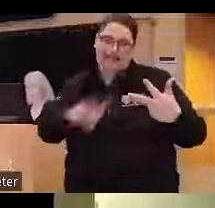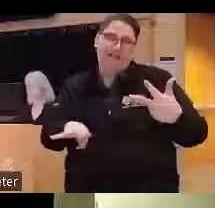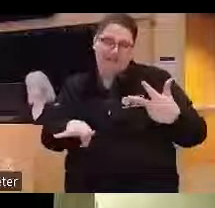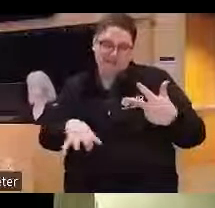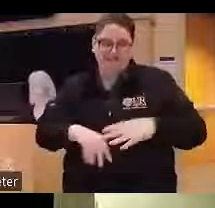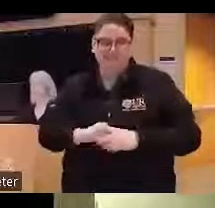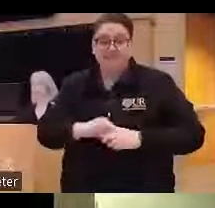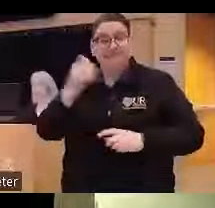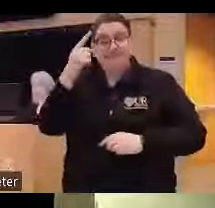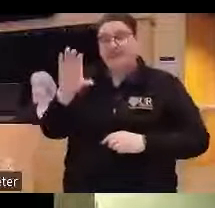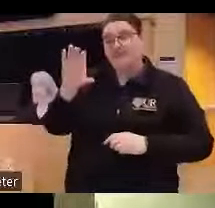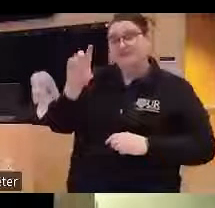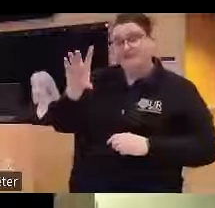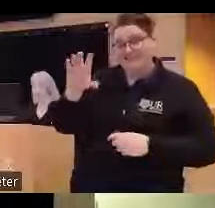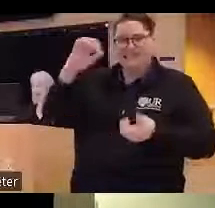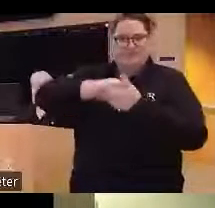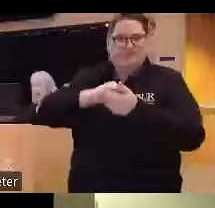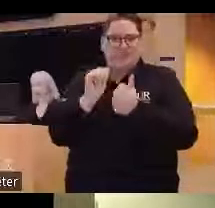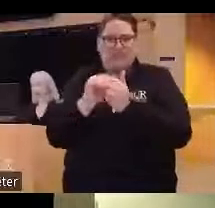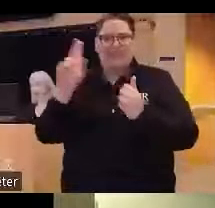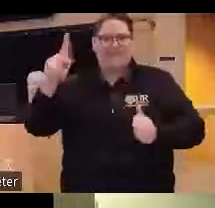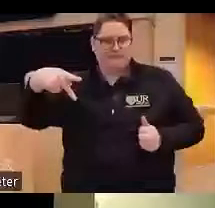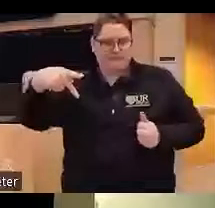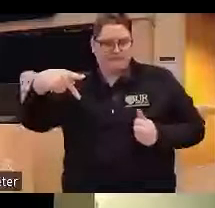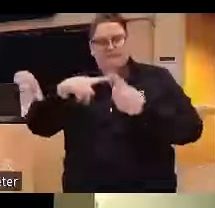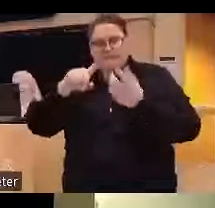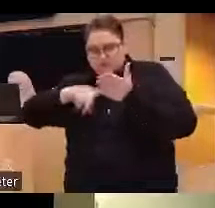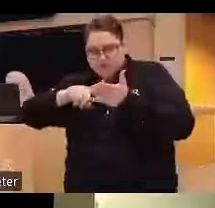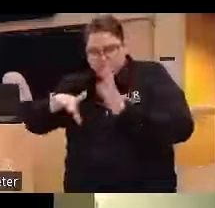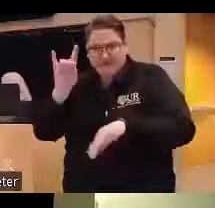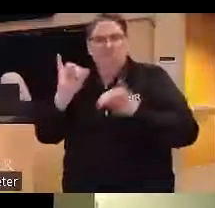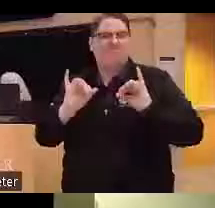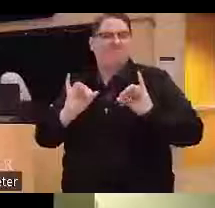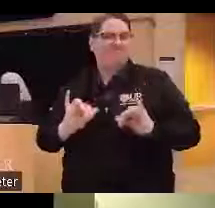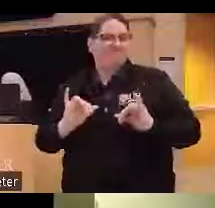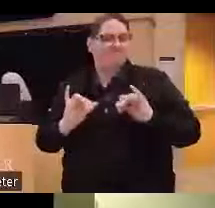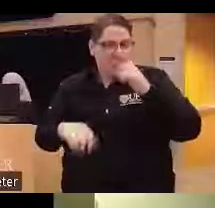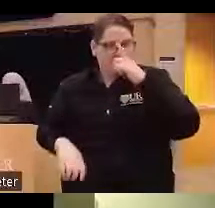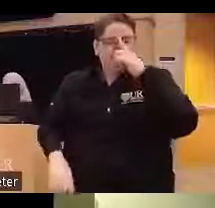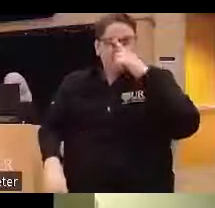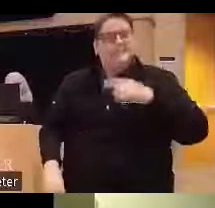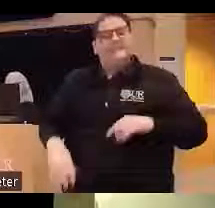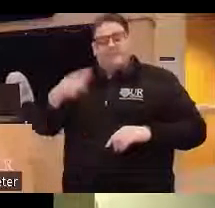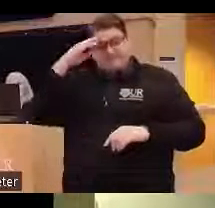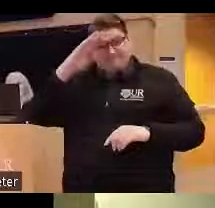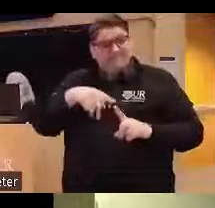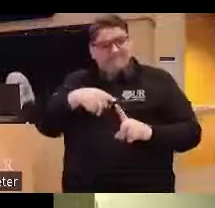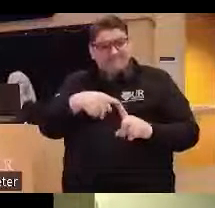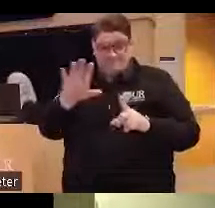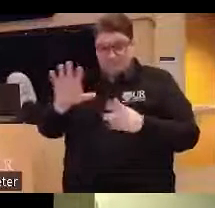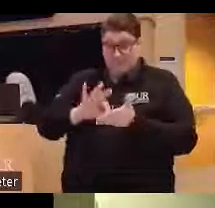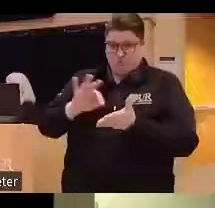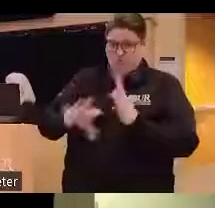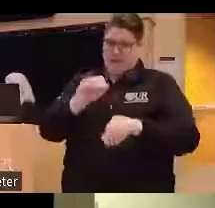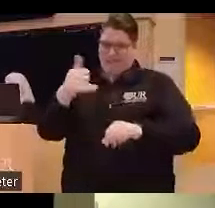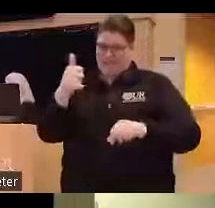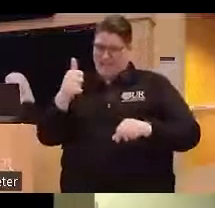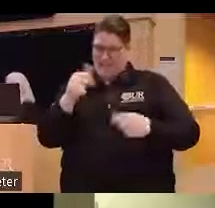did a study with Kaiser Permanente and what they found um was that your score out of those 10 items